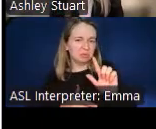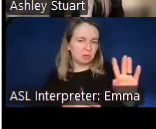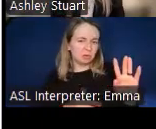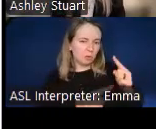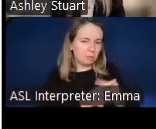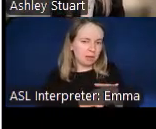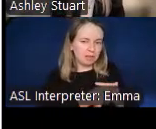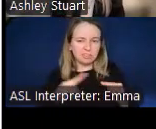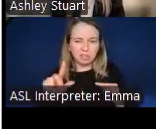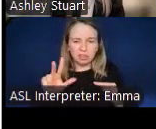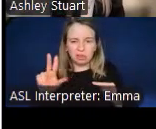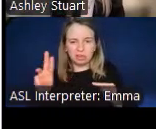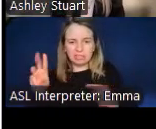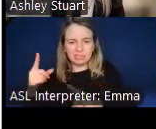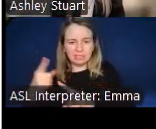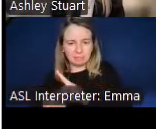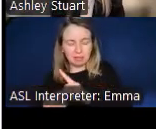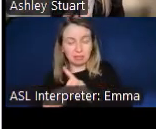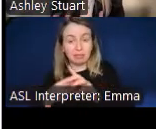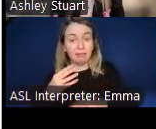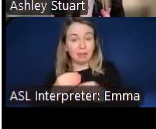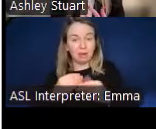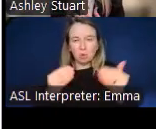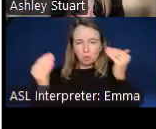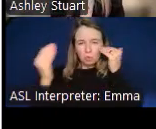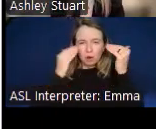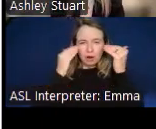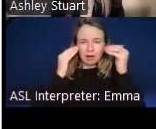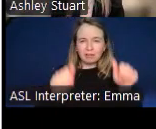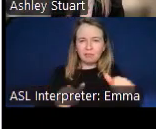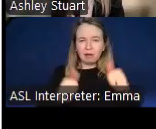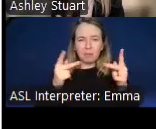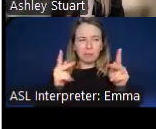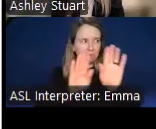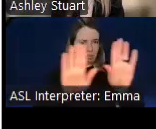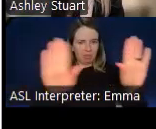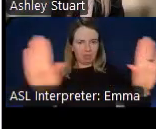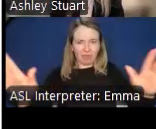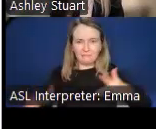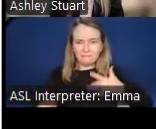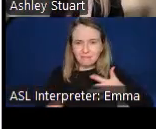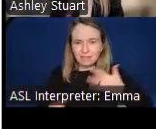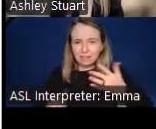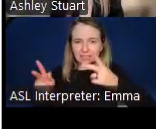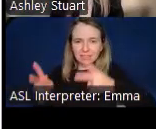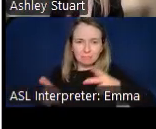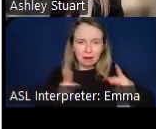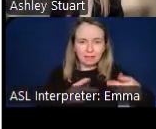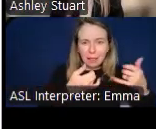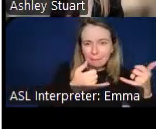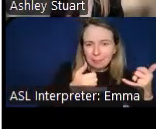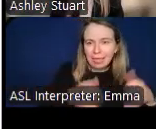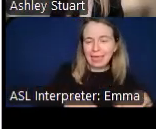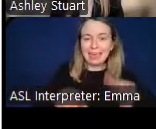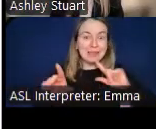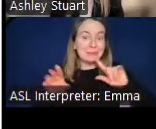months, with the addition of the awareness of others, feelings parallel play as well as magical thinking,